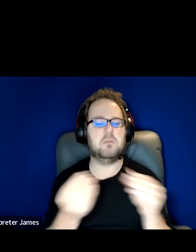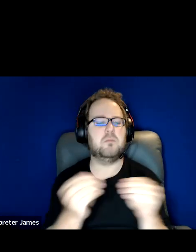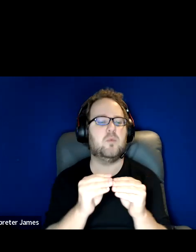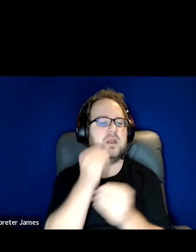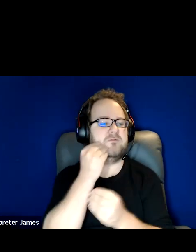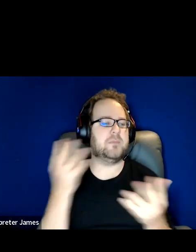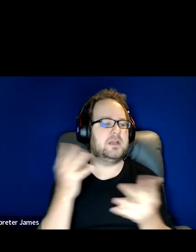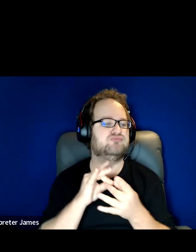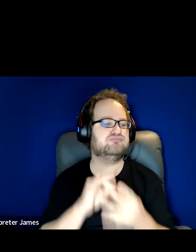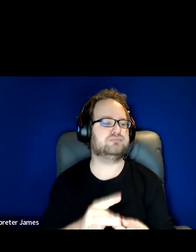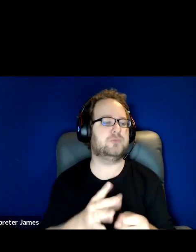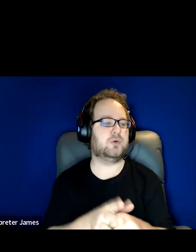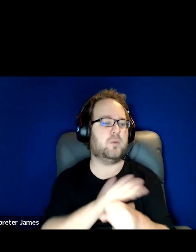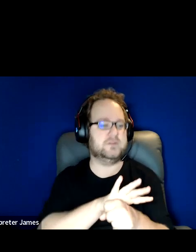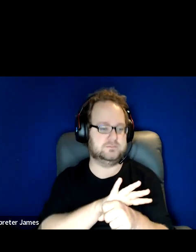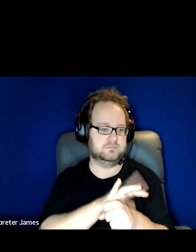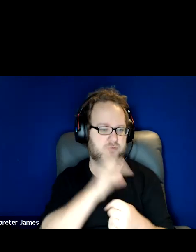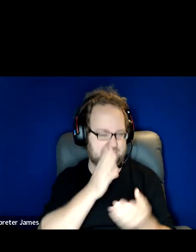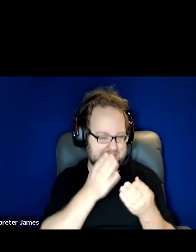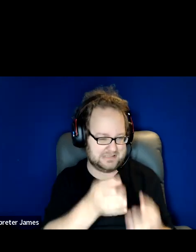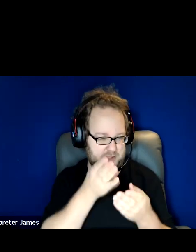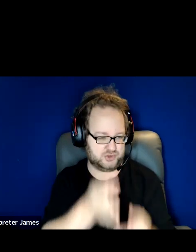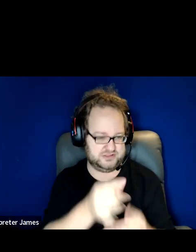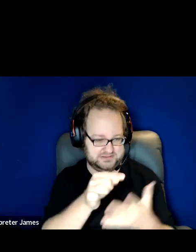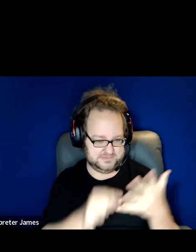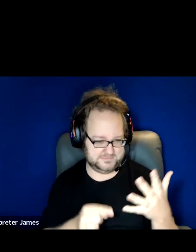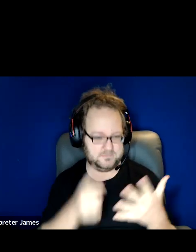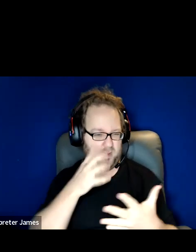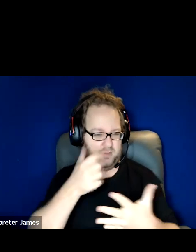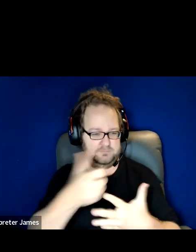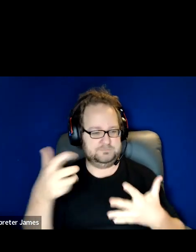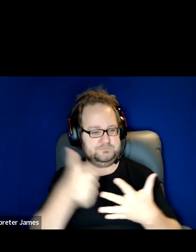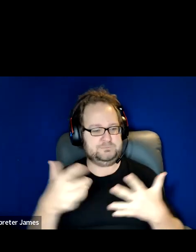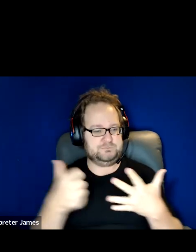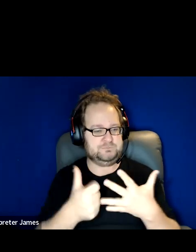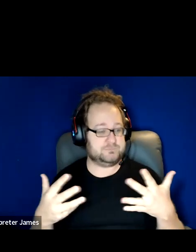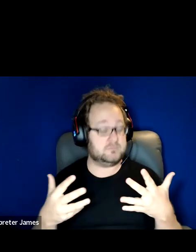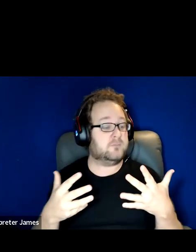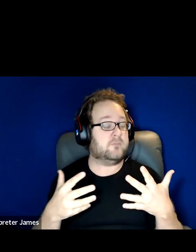information about COVID 19 vaccinations. As I said the